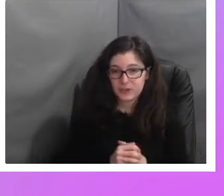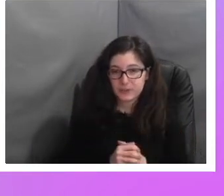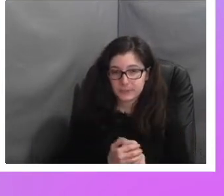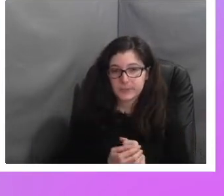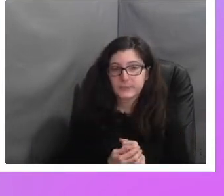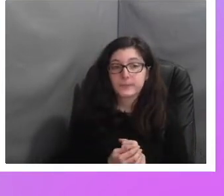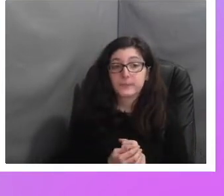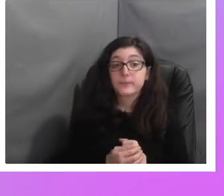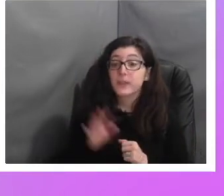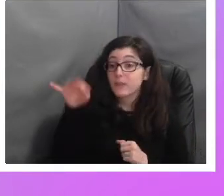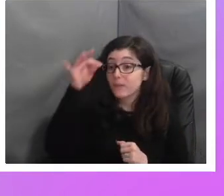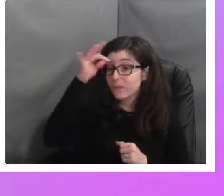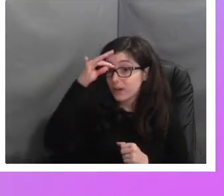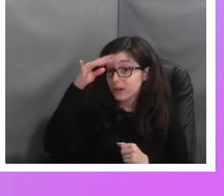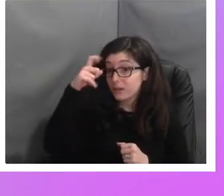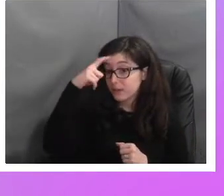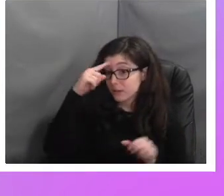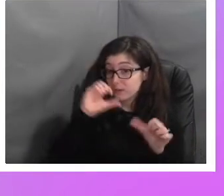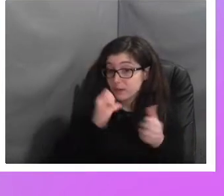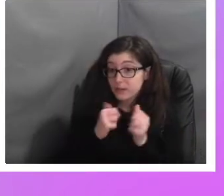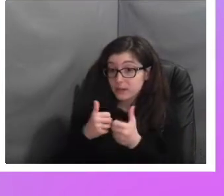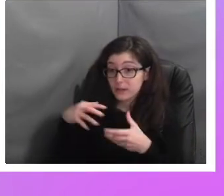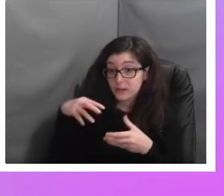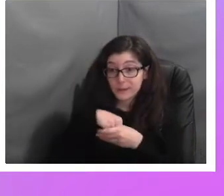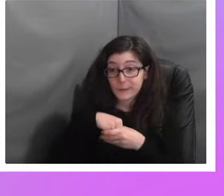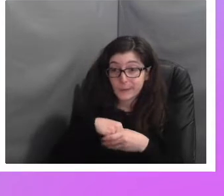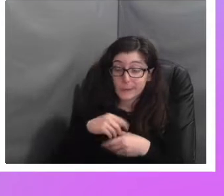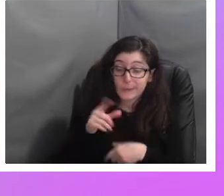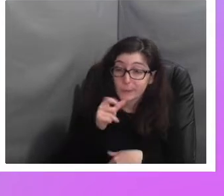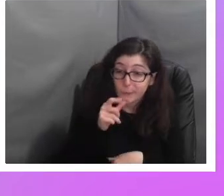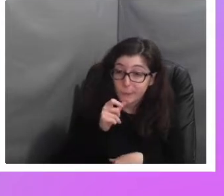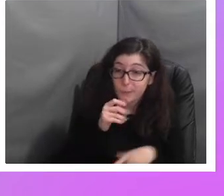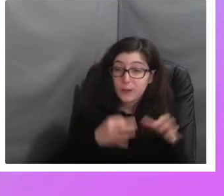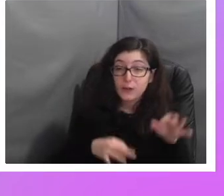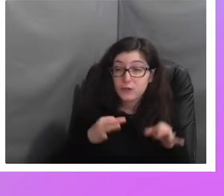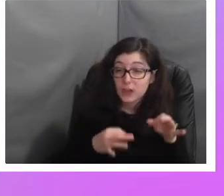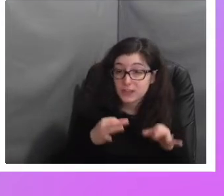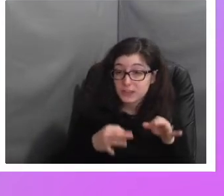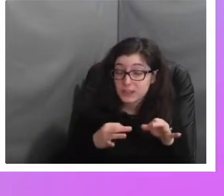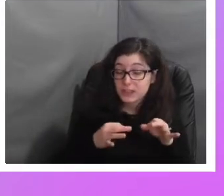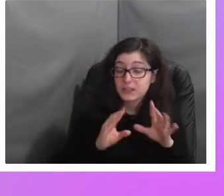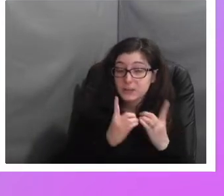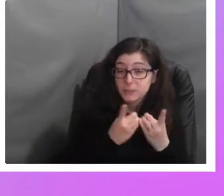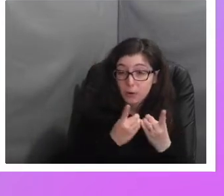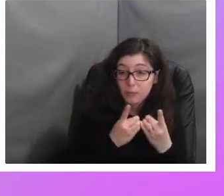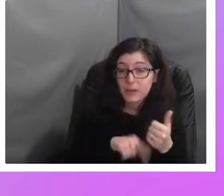Federal government agencies, including the Justice Department, including the Section 508 law